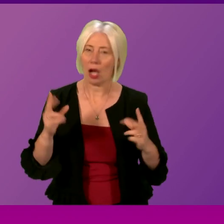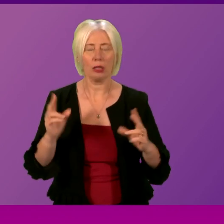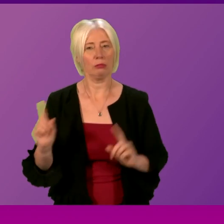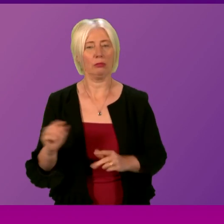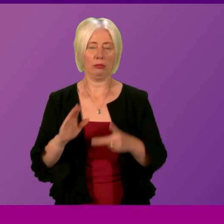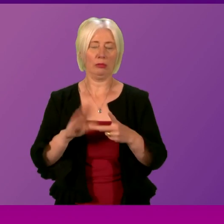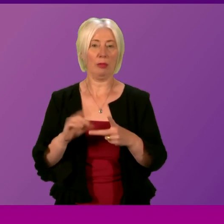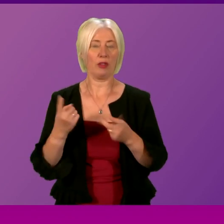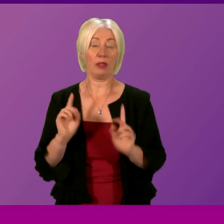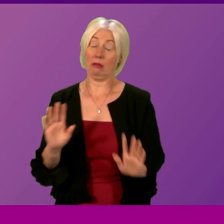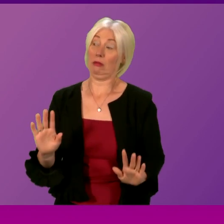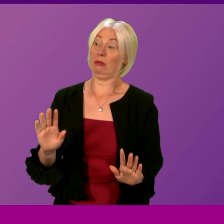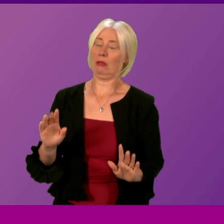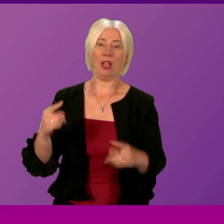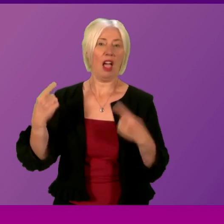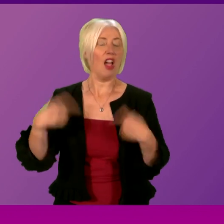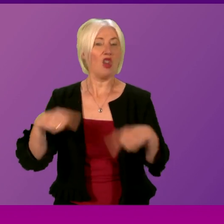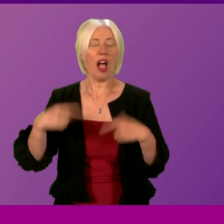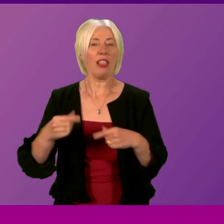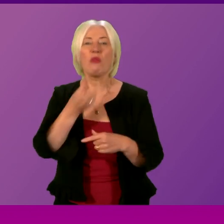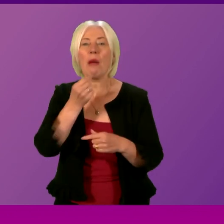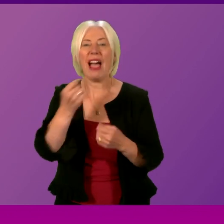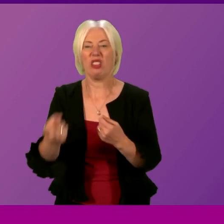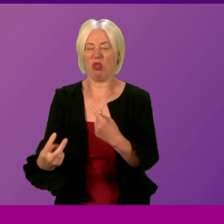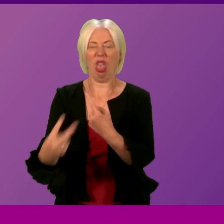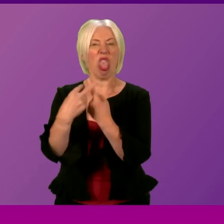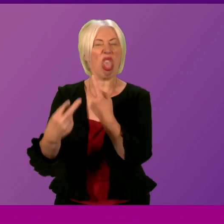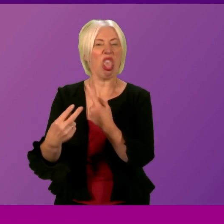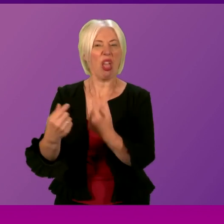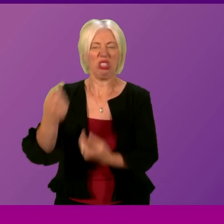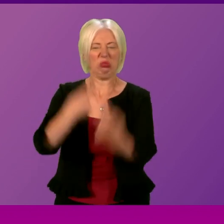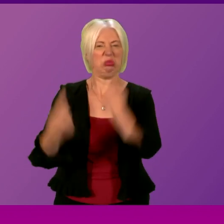Thank you. I have never allowed a man to shout me down in my life, and I will not make an exception for Douglas Ross.